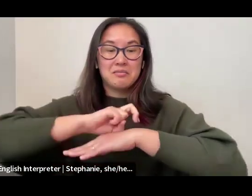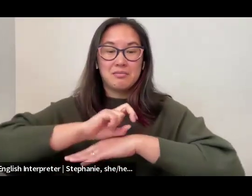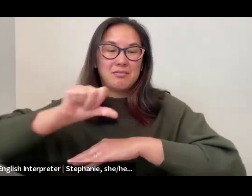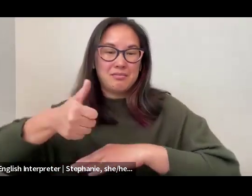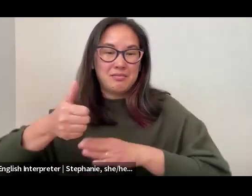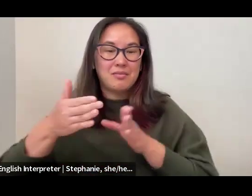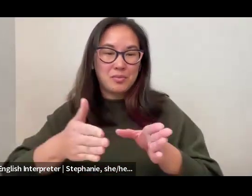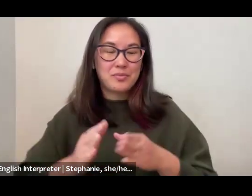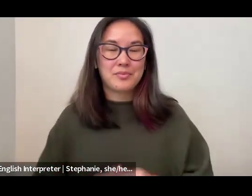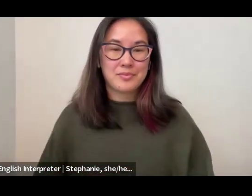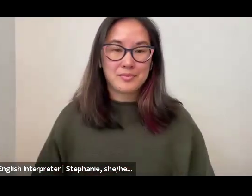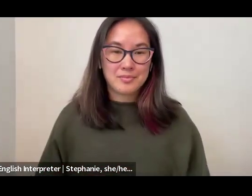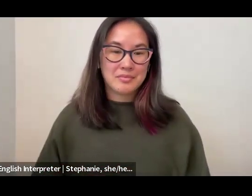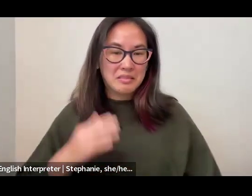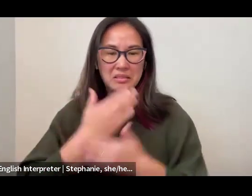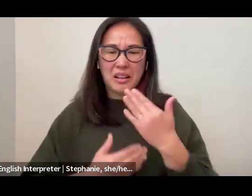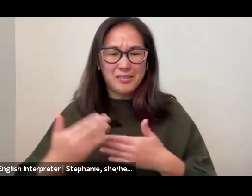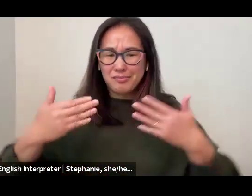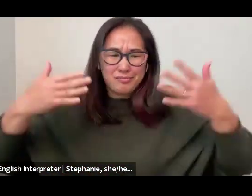Your arms can do whatever. It doesn't really matter. Whatever feels good.